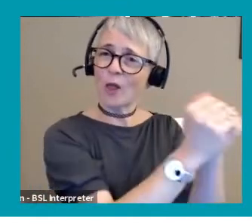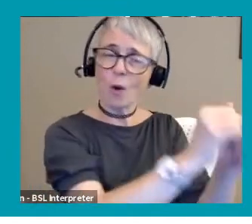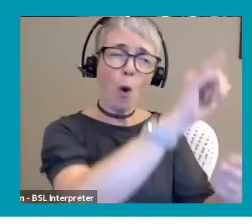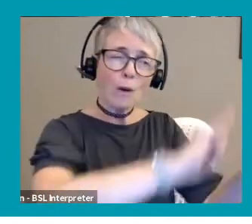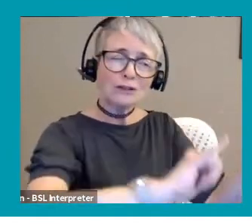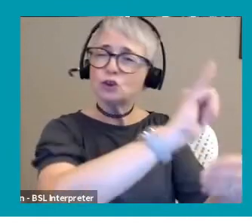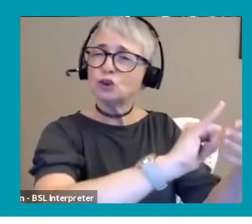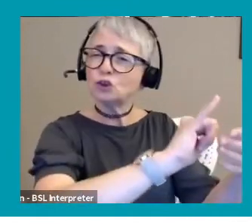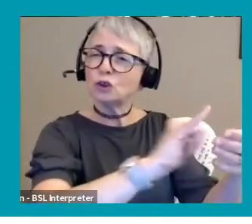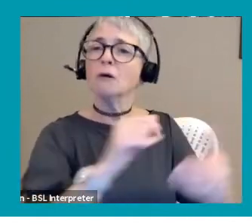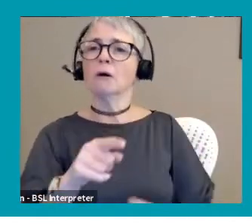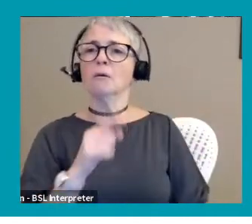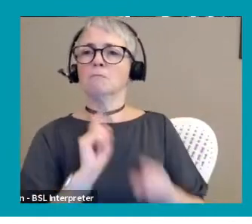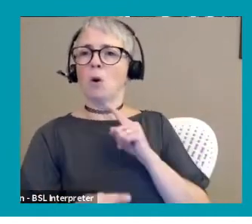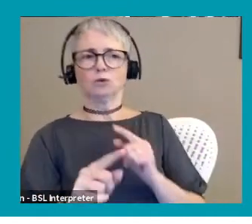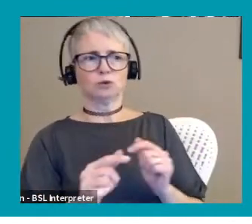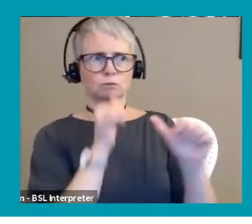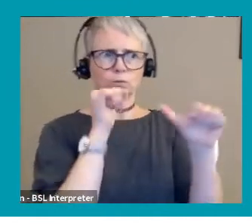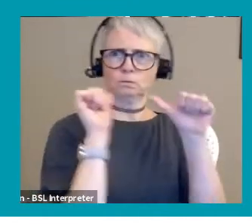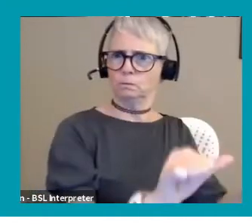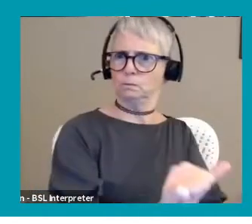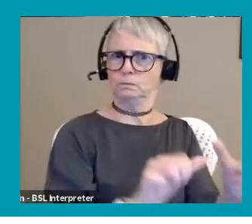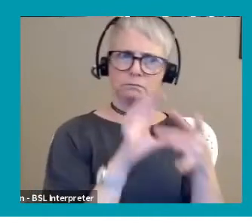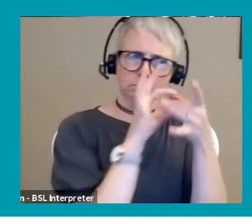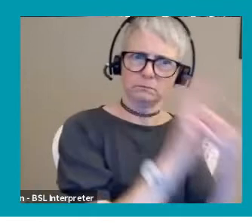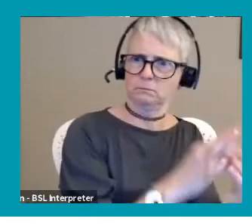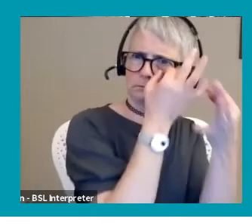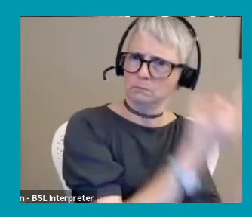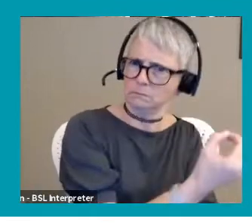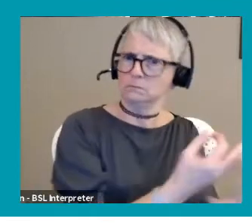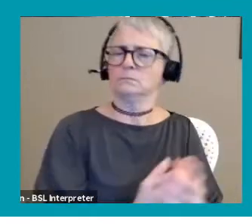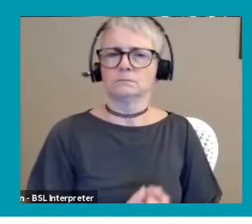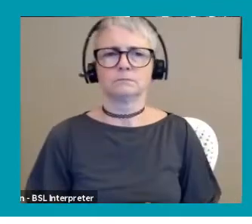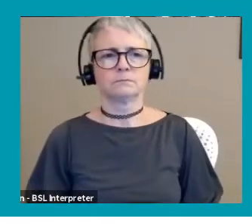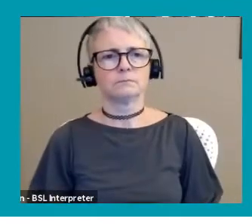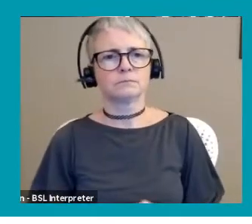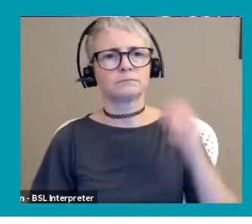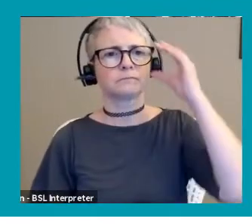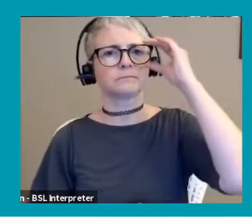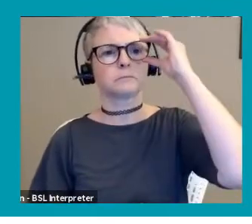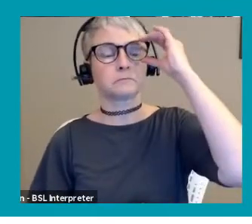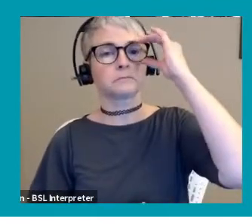Okay, let's go to the next slide. friendly employers. TAMMY: So identifying disability